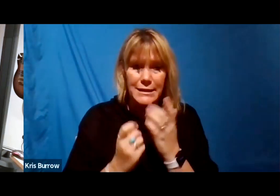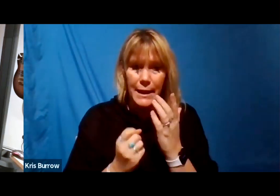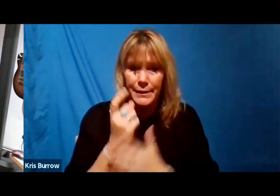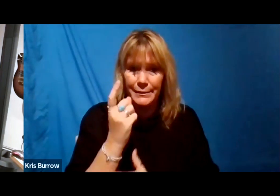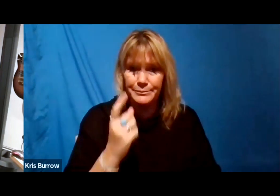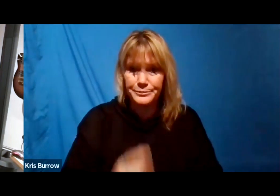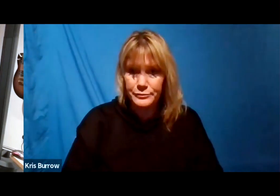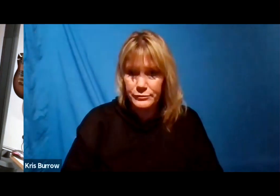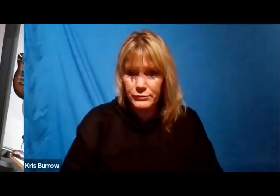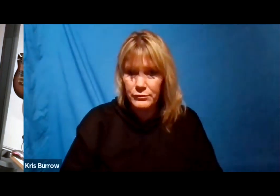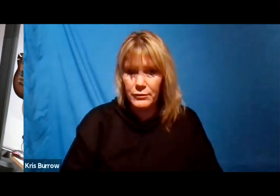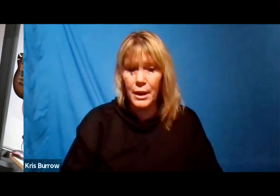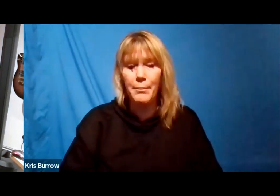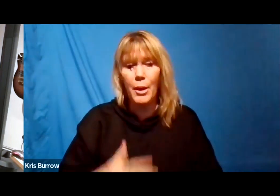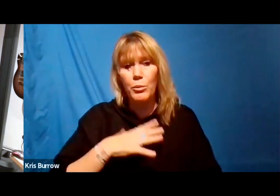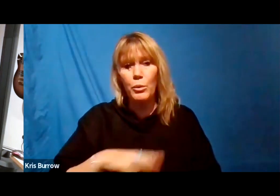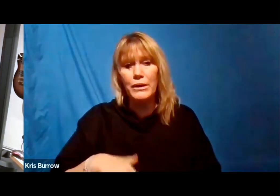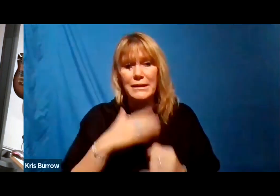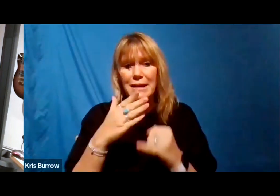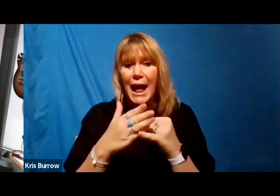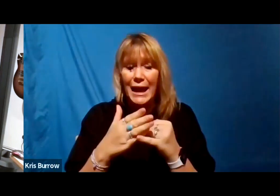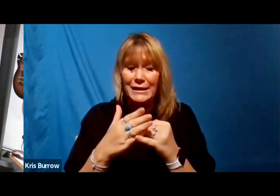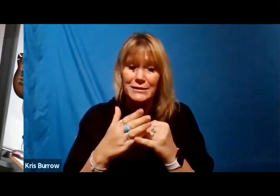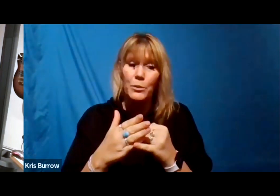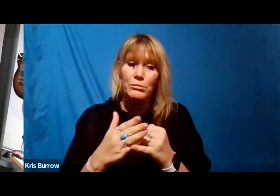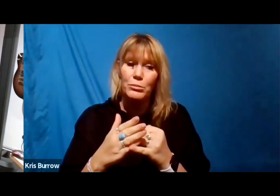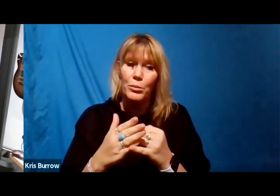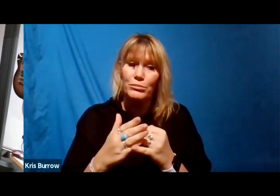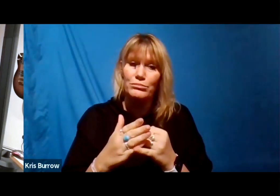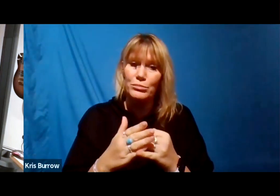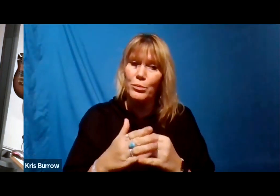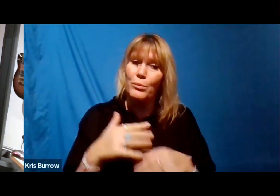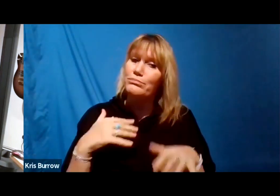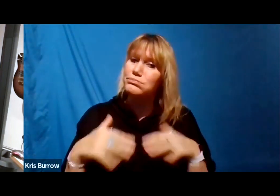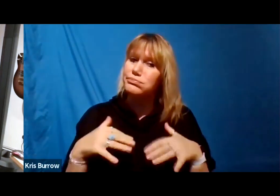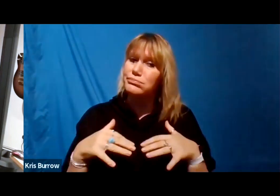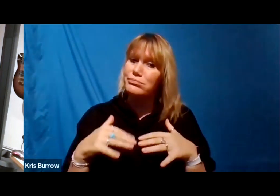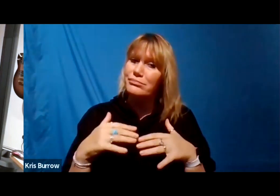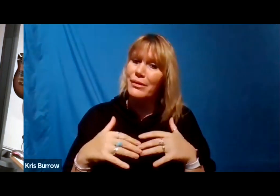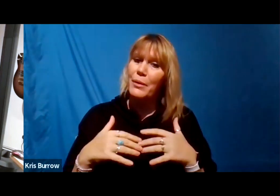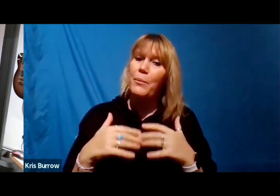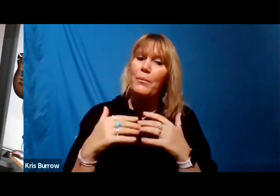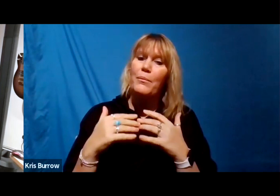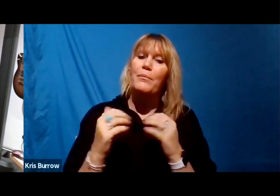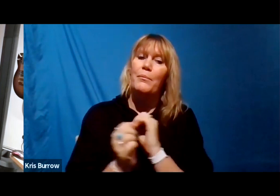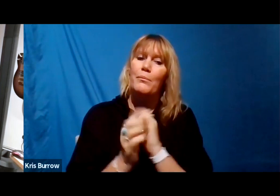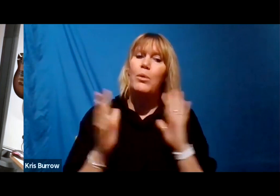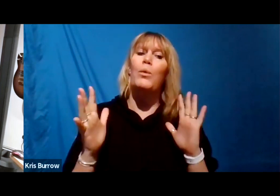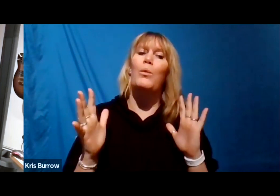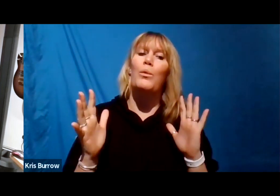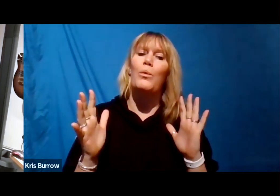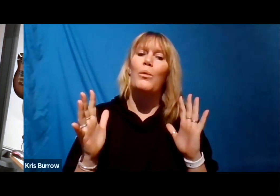to end the party with a bang, well the year with a party and a bang. So we